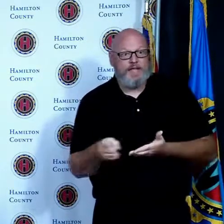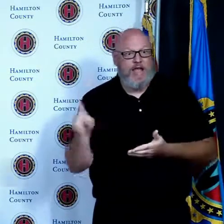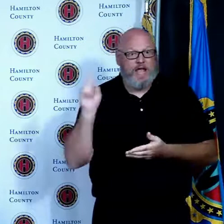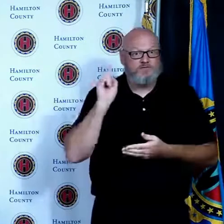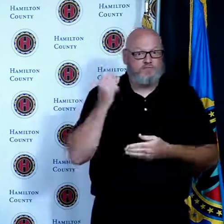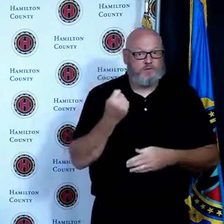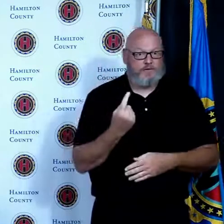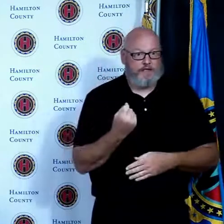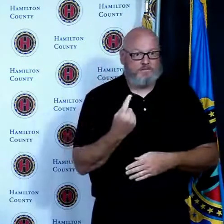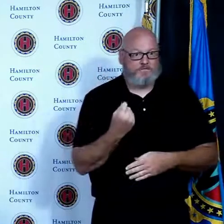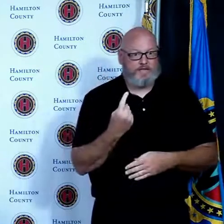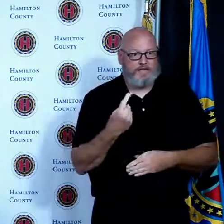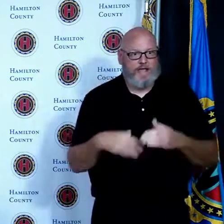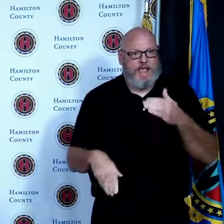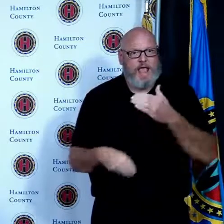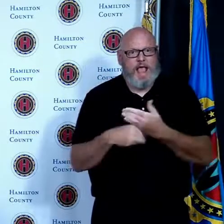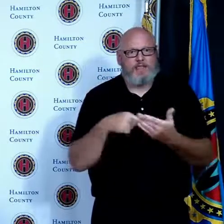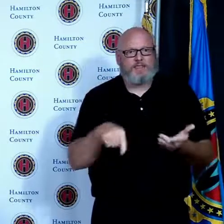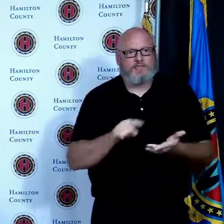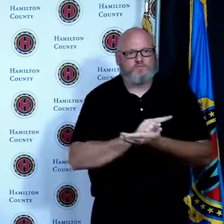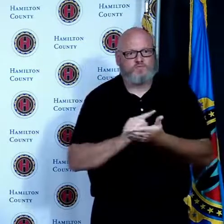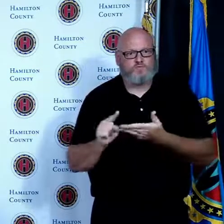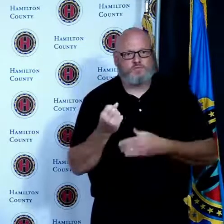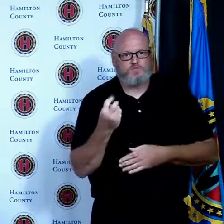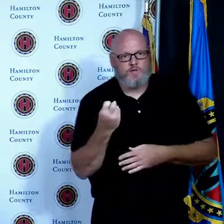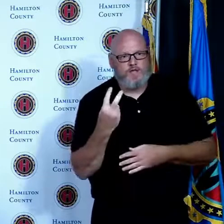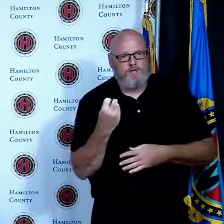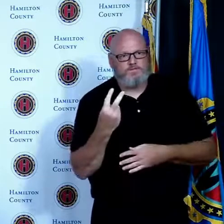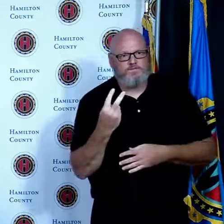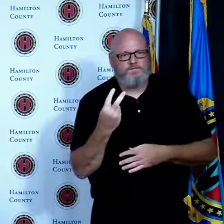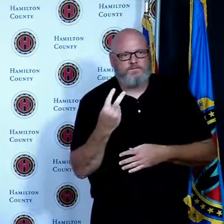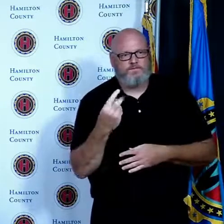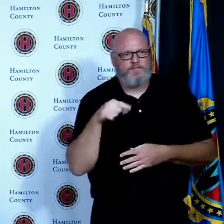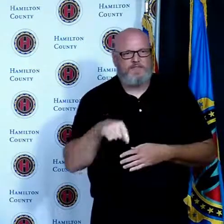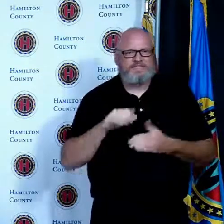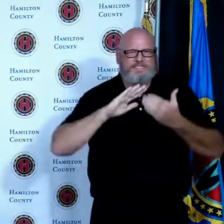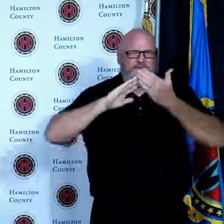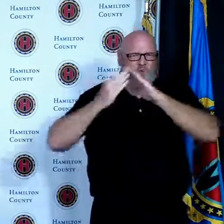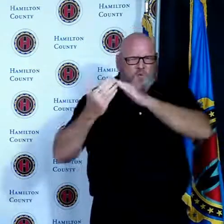in one week from Covid-19 is a lot and Greg will dig into these numbers a